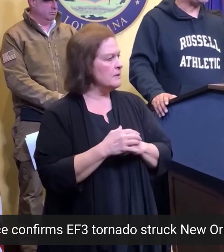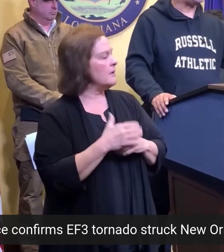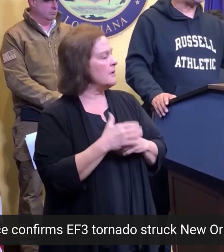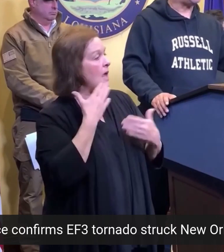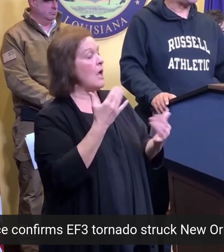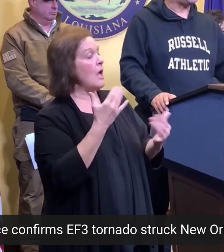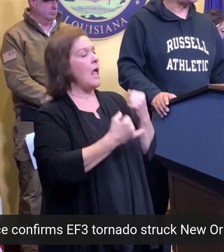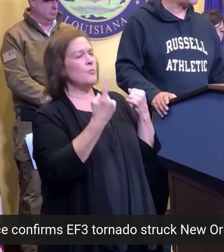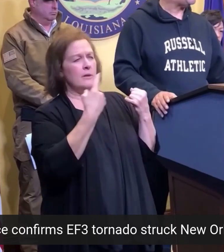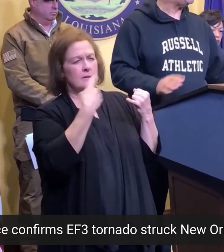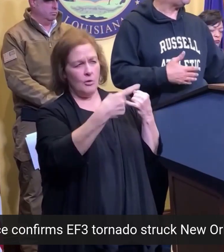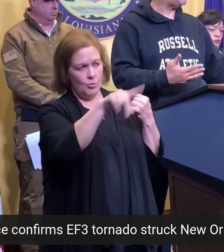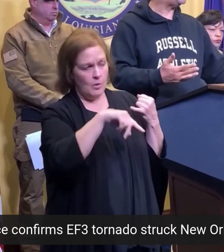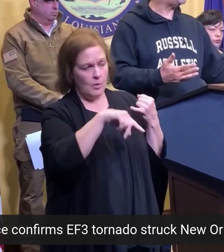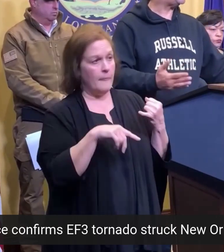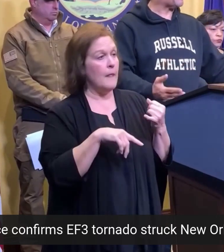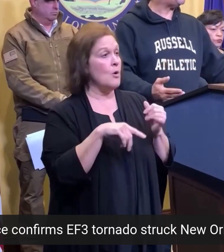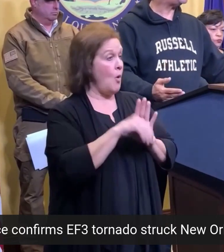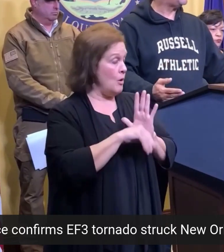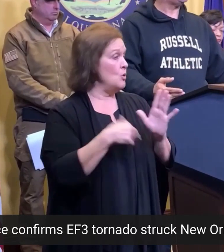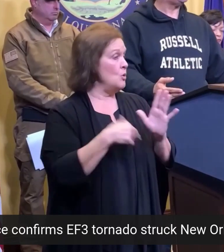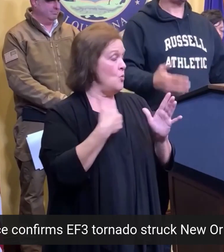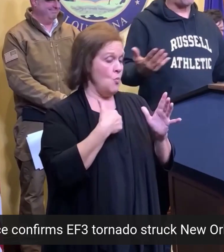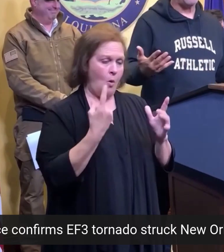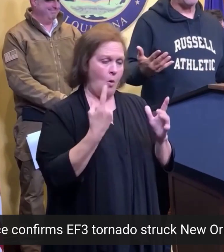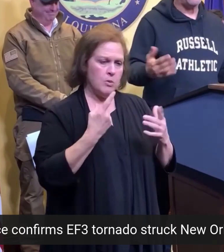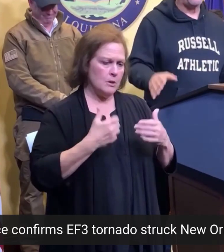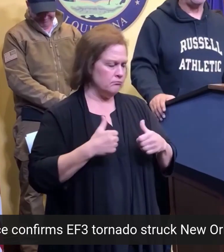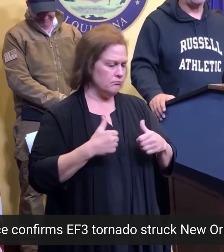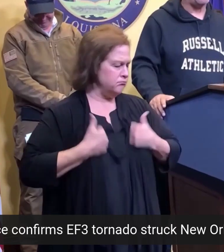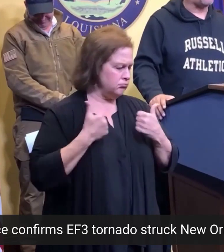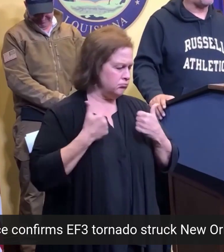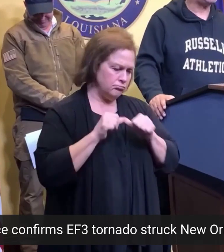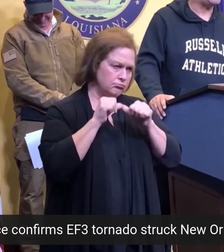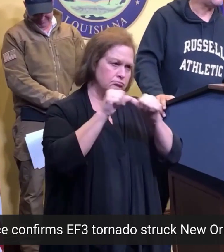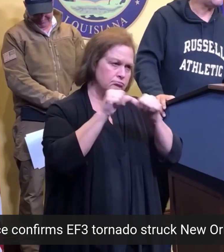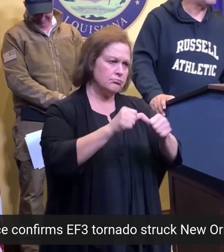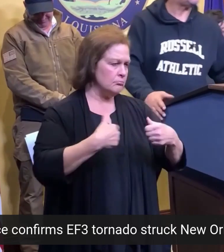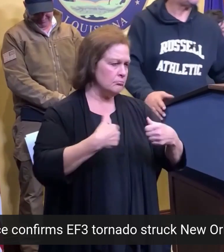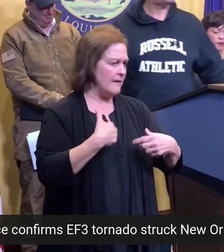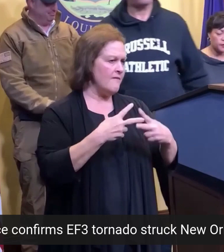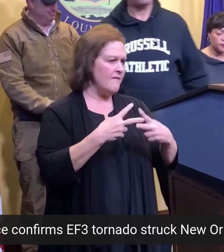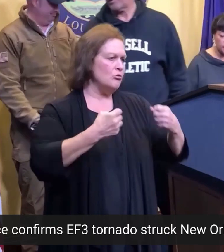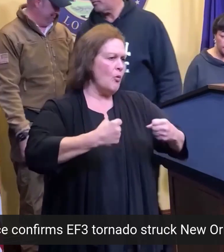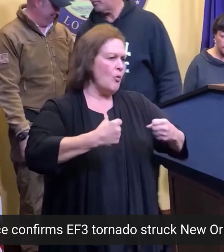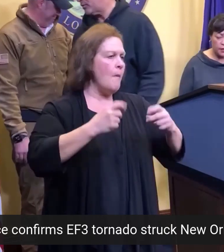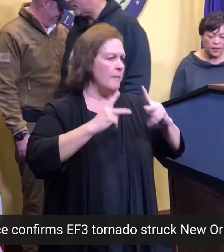is that uh we new orleans we're survivors we're strong and we're always here absolutely thank